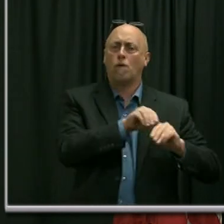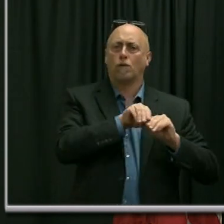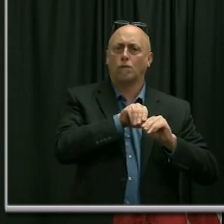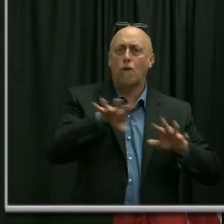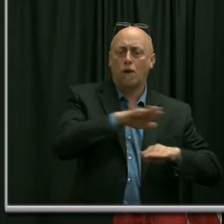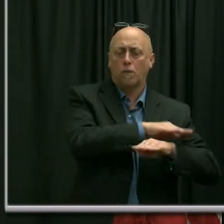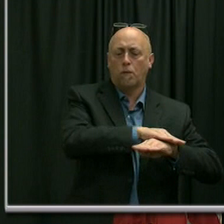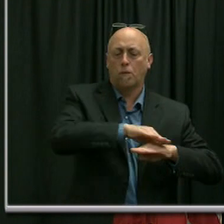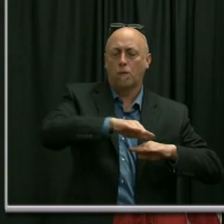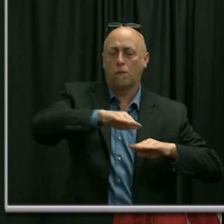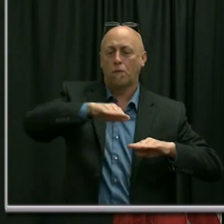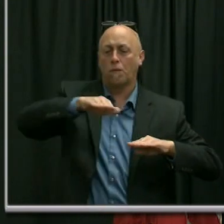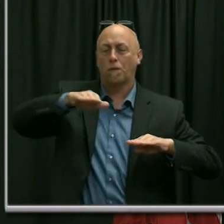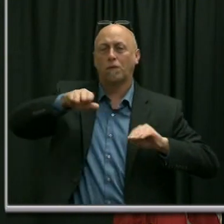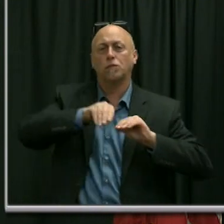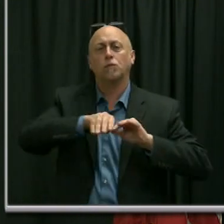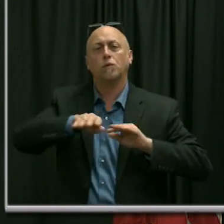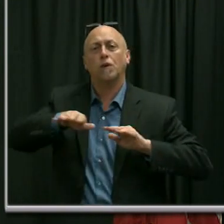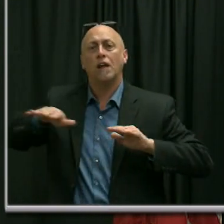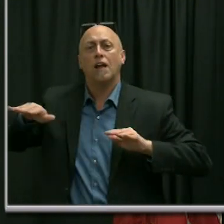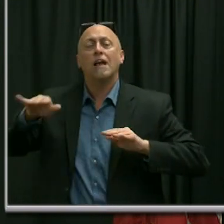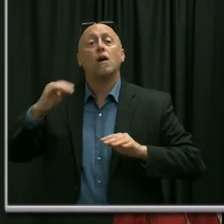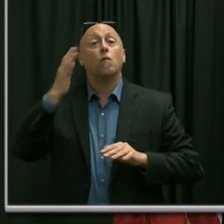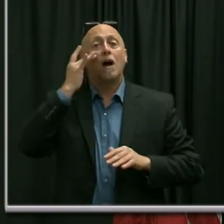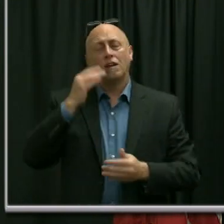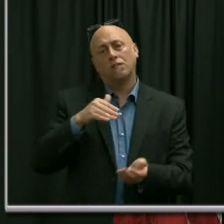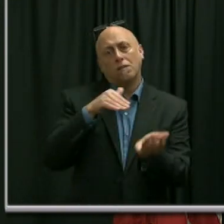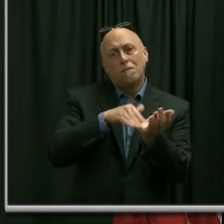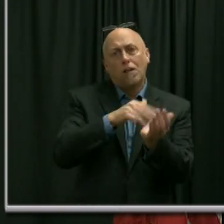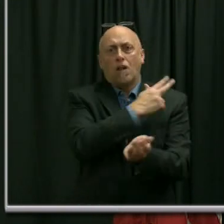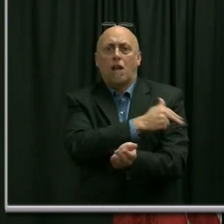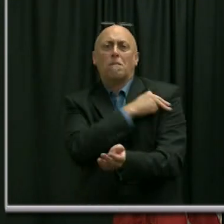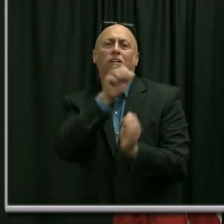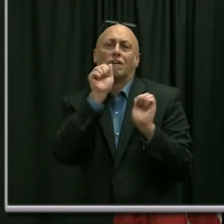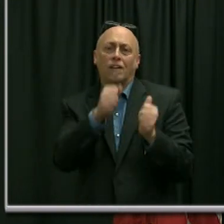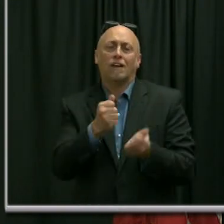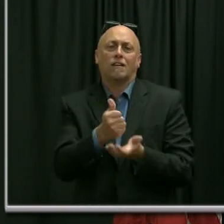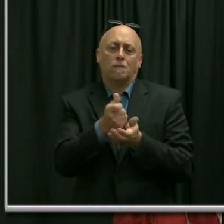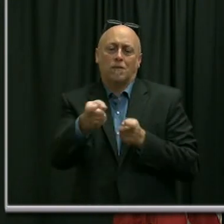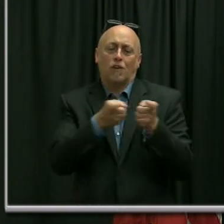CLASS HEALTHCARE SYSTEMS HERE IN NASHVILLE. HERE IS THE REASON WE'VE MADE THE DECISION